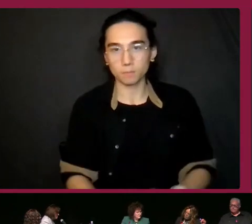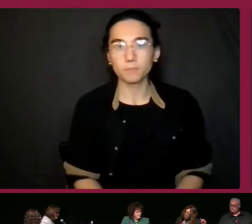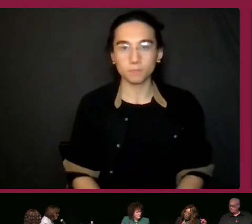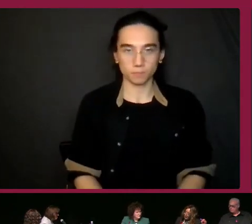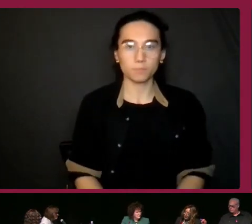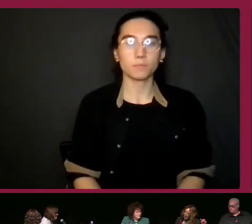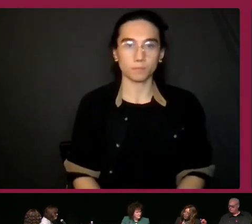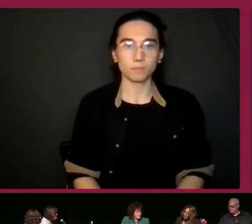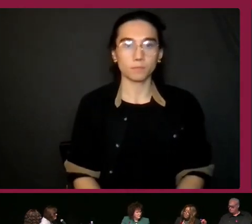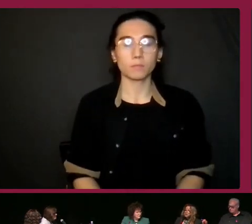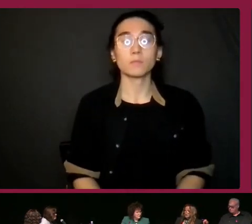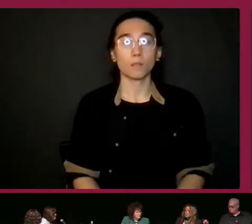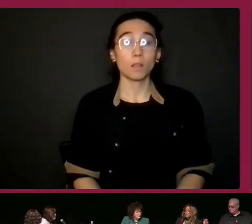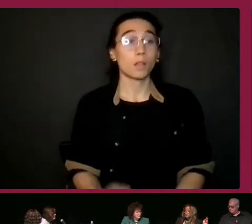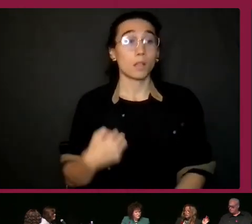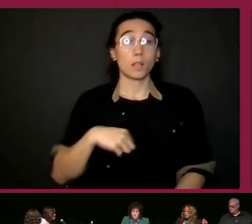Um, we have Ms. Pamela Ford.